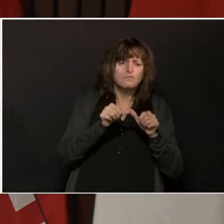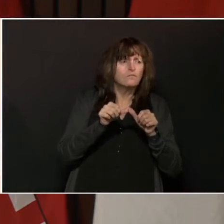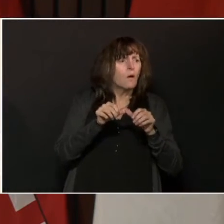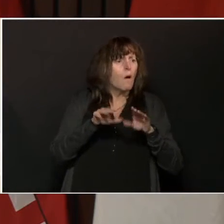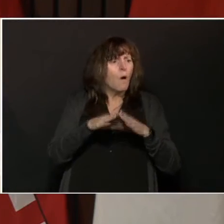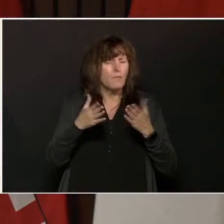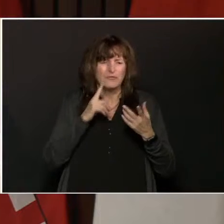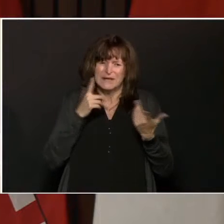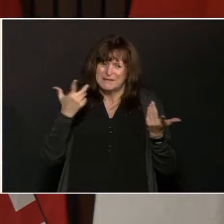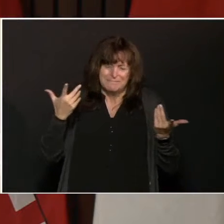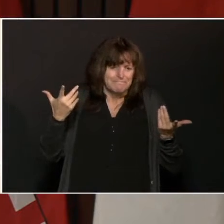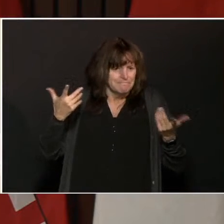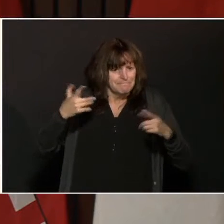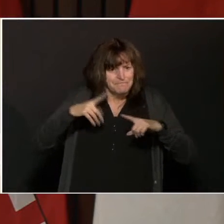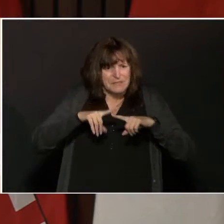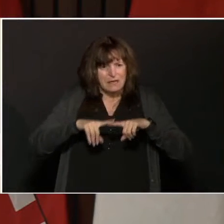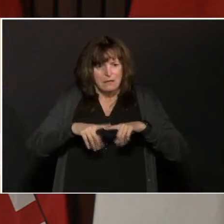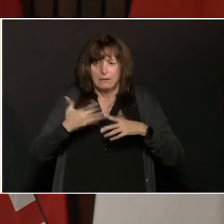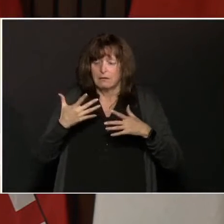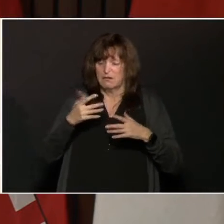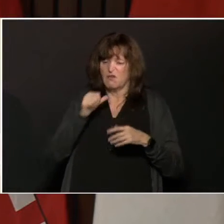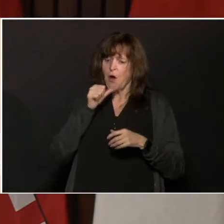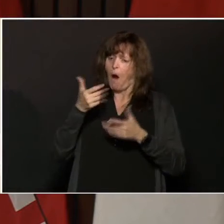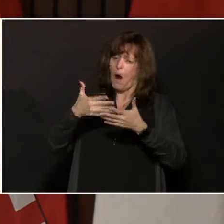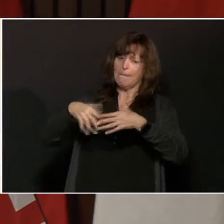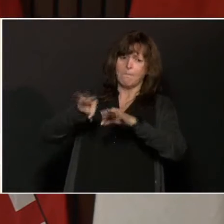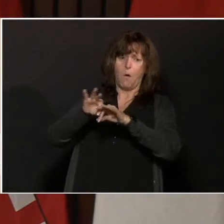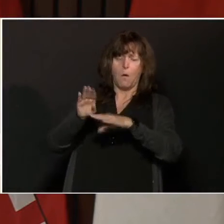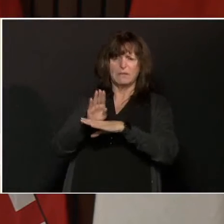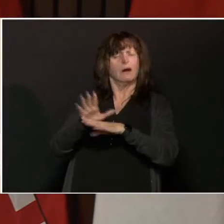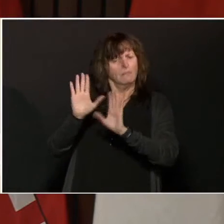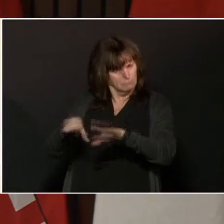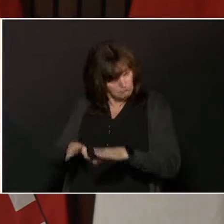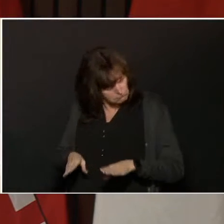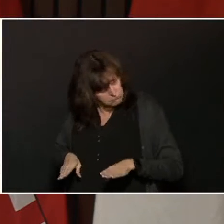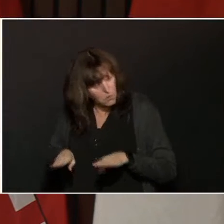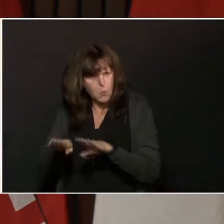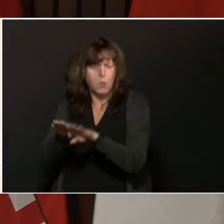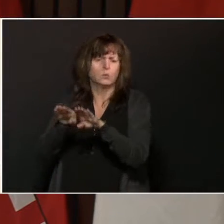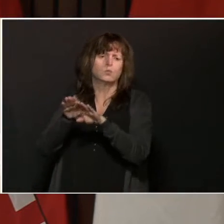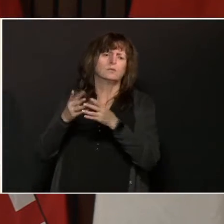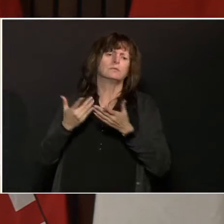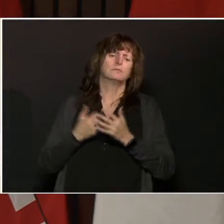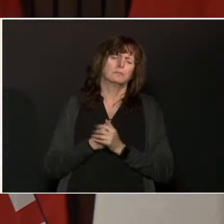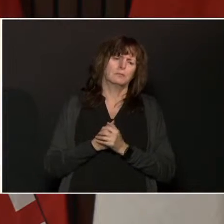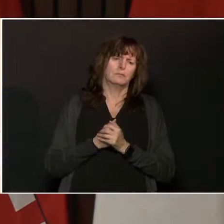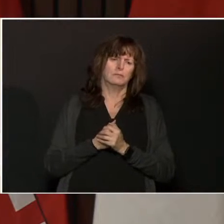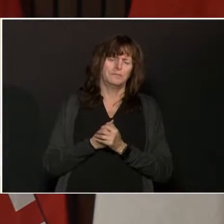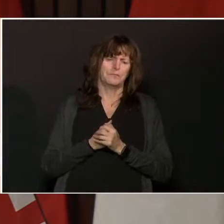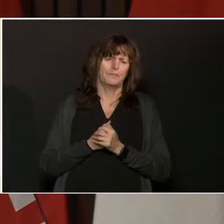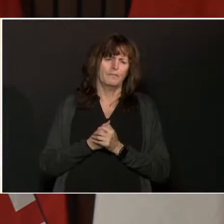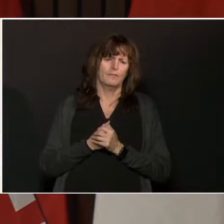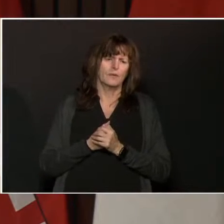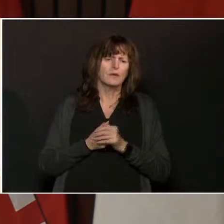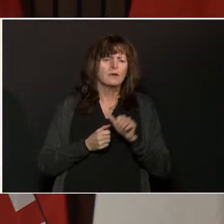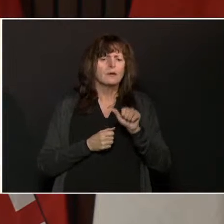JURISDICTION THAT WE CONSIDER PURITY RESTRICTIONS PURITY RESTRICTIONS RIGHT NOW UNTIL PURITY RESTRICTIONS RIGHT NOW UNTIL WITHOUT PURITY RESTRICTIONS RIGHT NOW UNTIL WITHOUT ACTION UNTIL WITHOUT ACTION BY WHICH ALL UNTIL WITHOUT ACTION BY WHICH ALL THESE